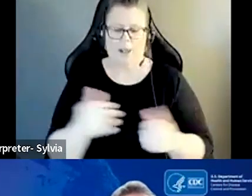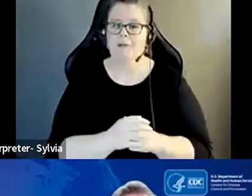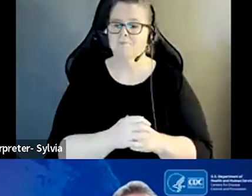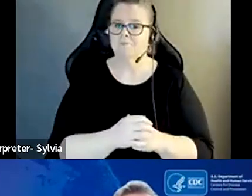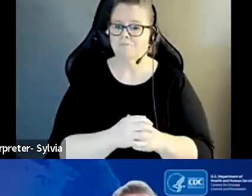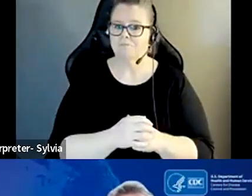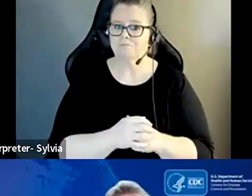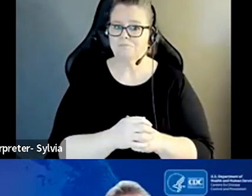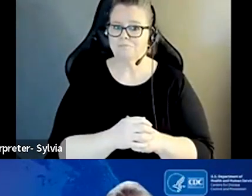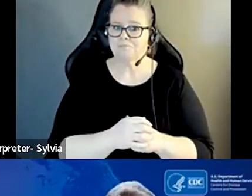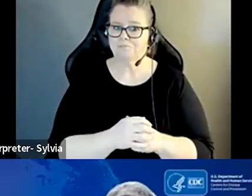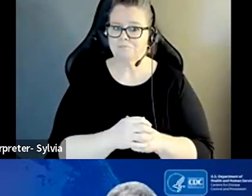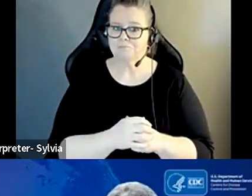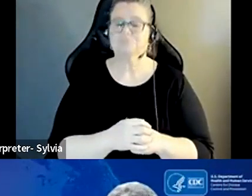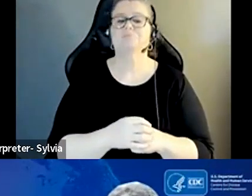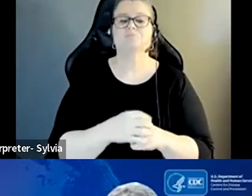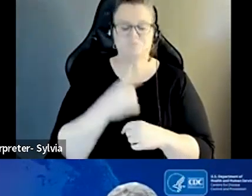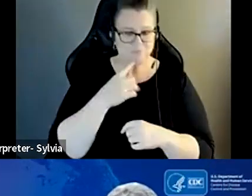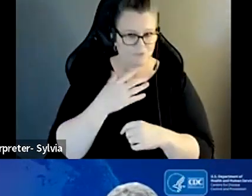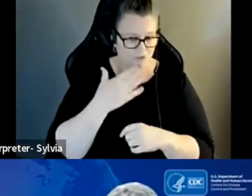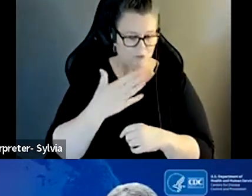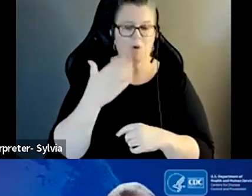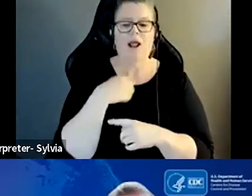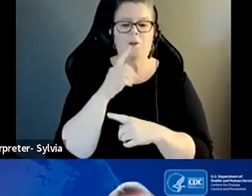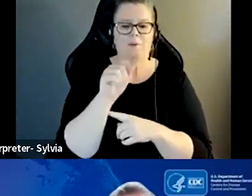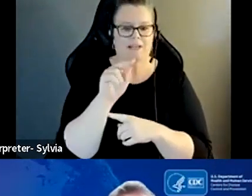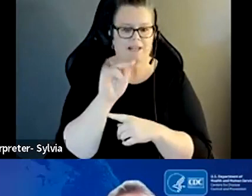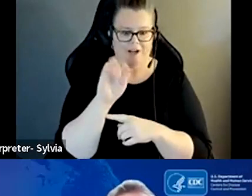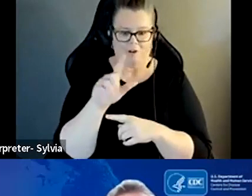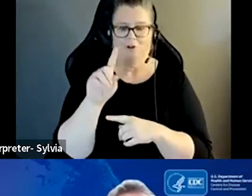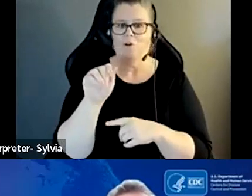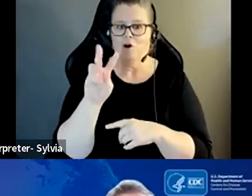Good morning, I'm Daniel Dawes, and I have no conflicts to report. Good morning, Daniel. Miss Gary.